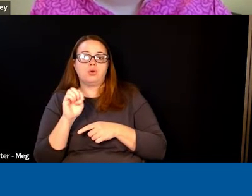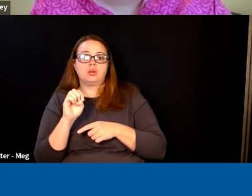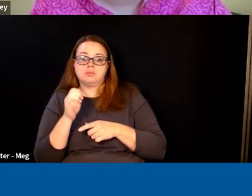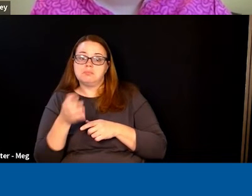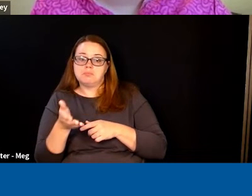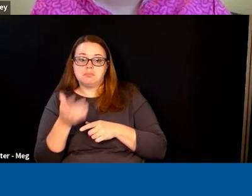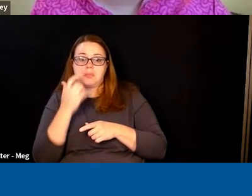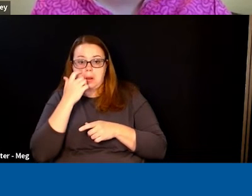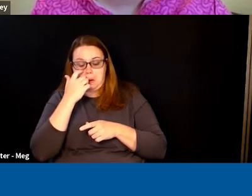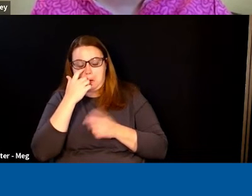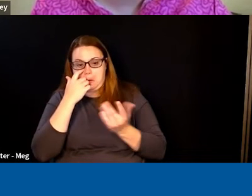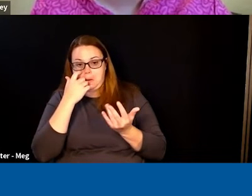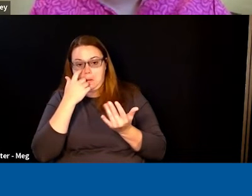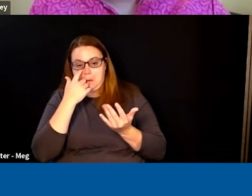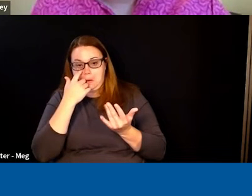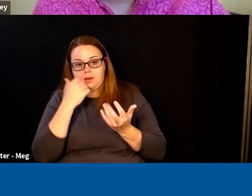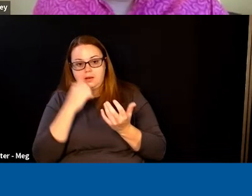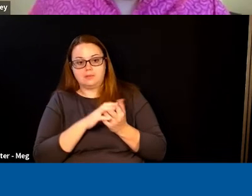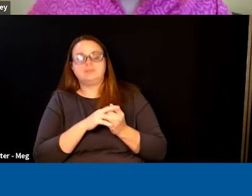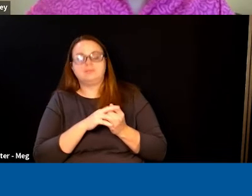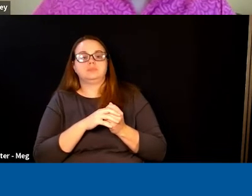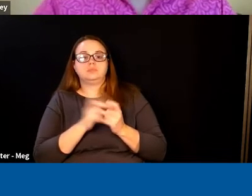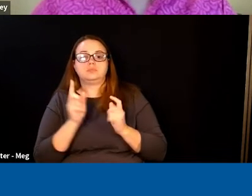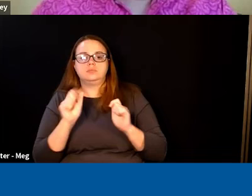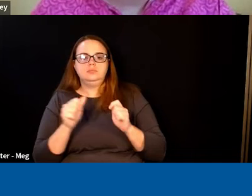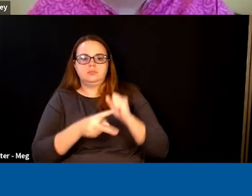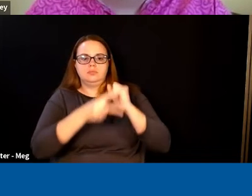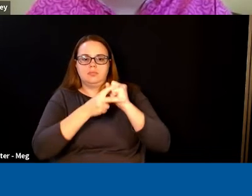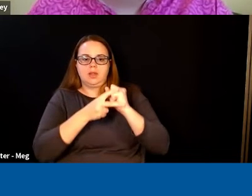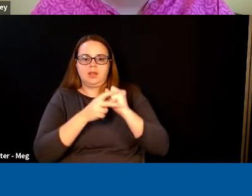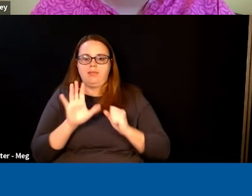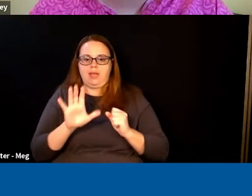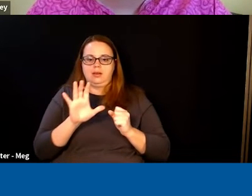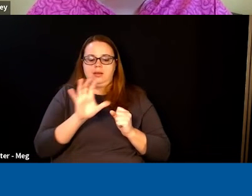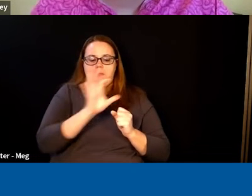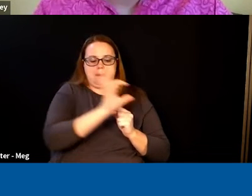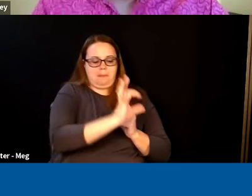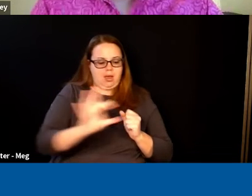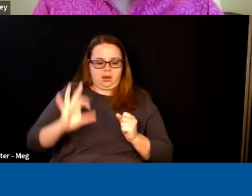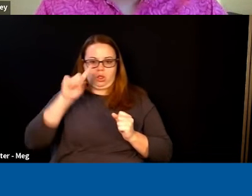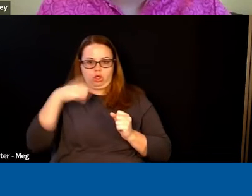and waiting for it to change, we can preserve that buttony-ness and really kind of drive home, yep, they're buttons,